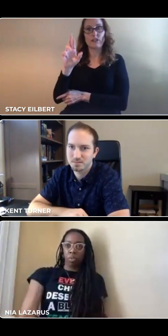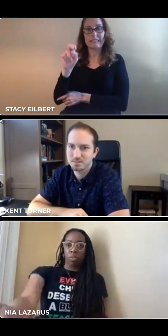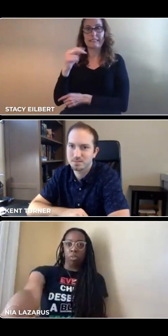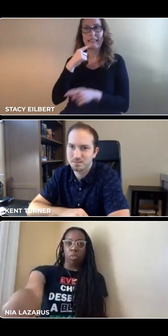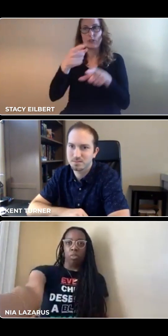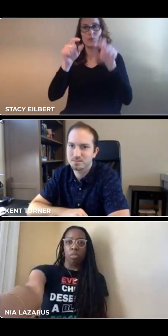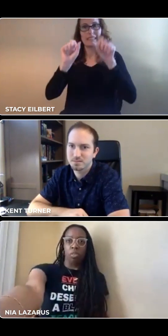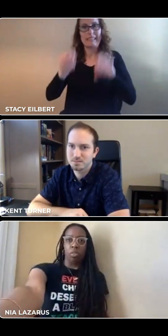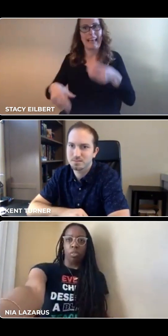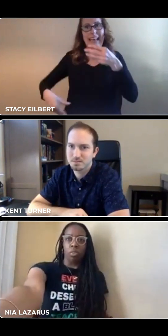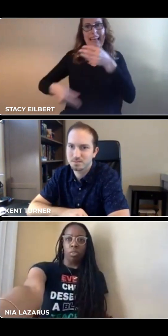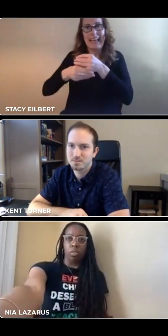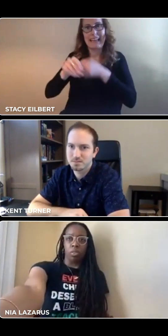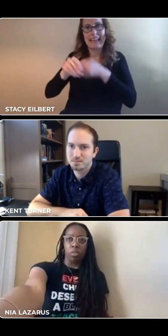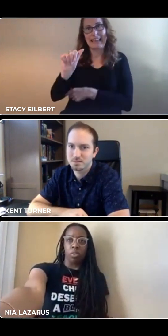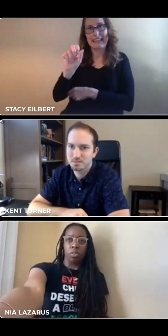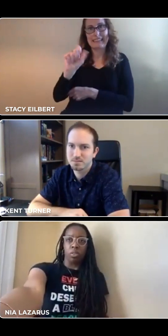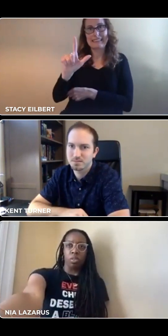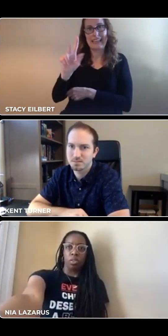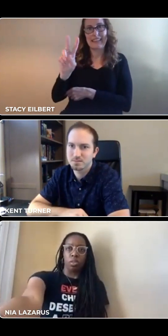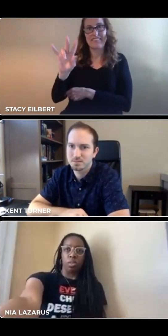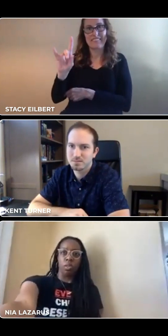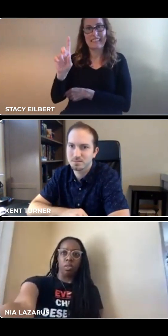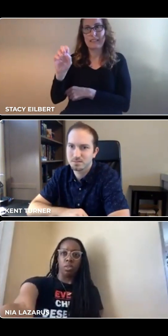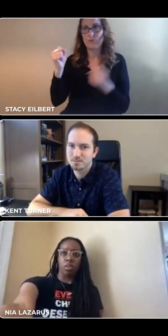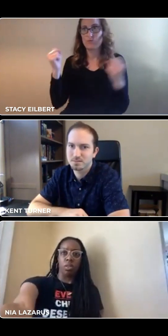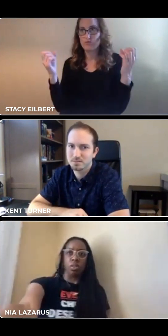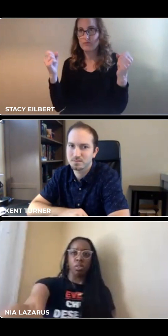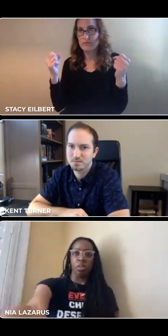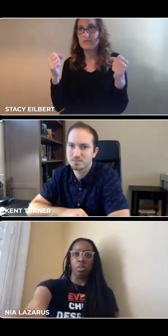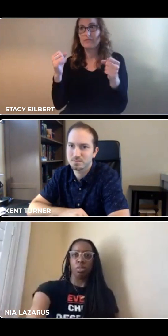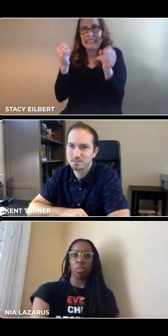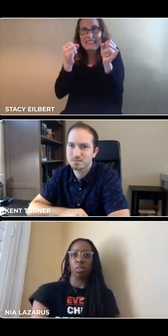Yeah, Trevor Anderson says that you can actually add ASL